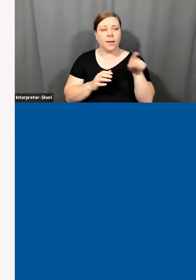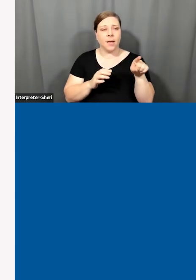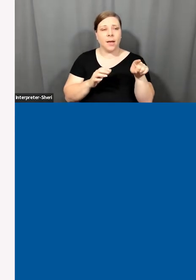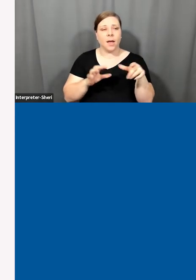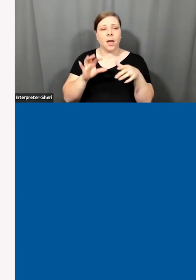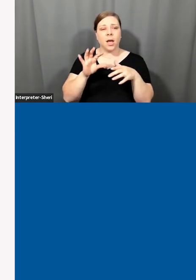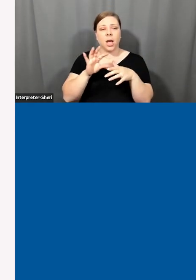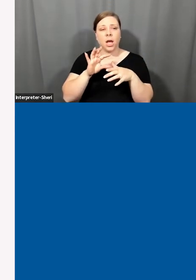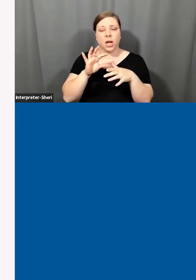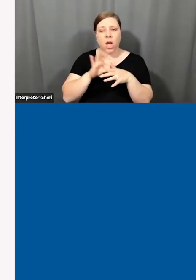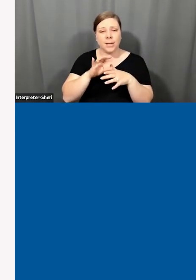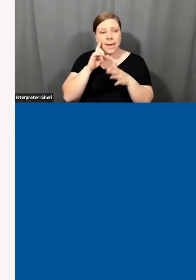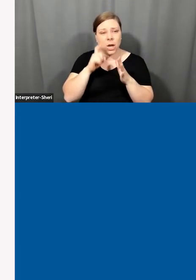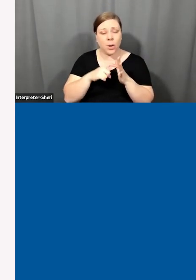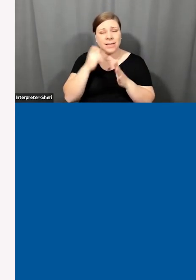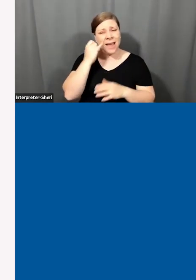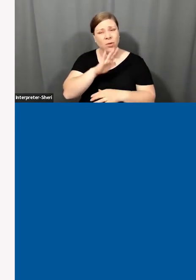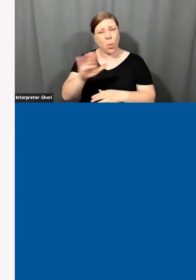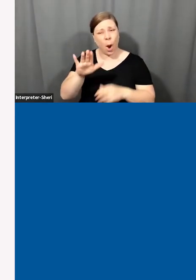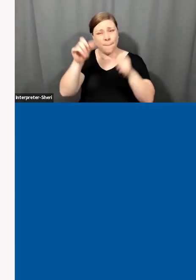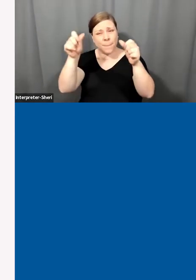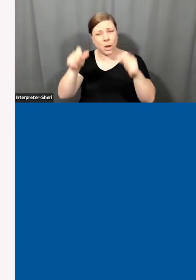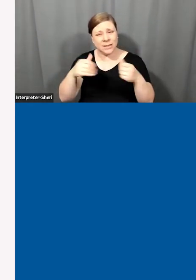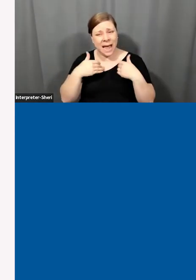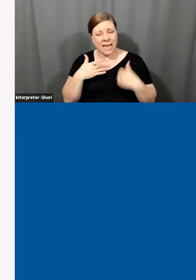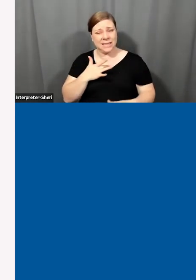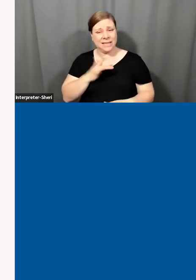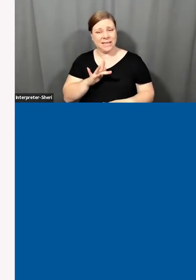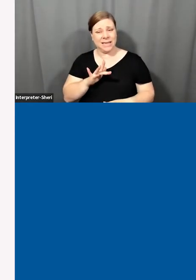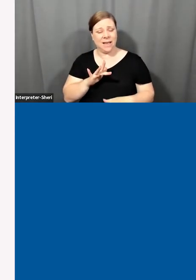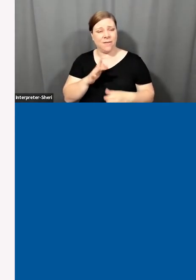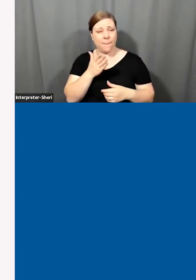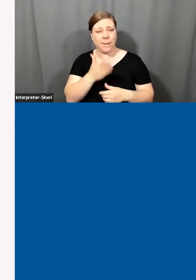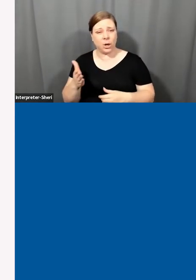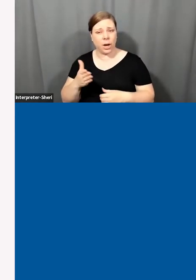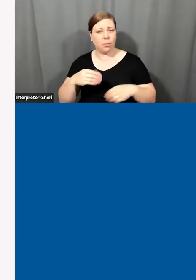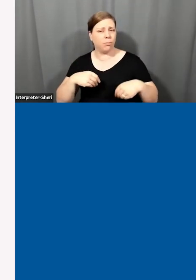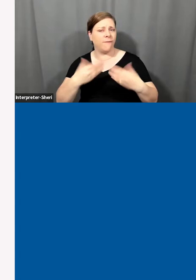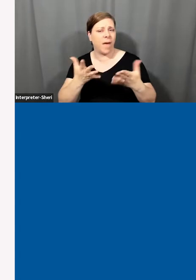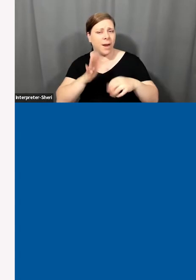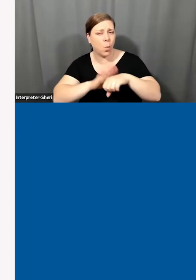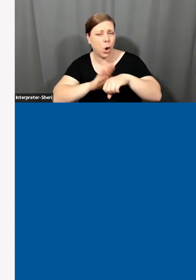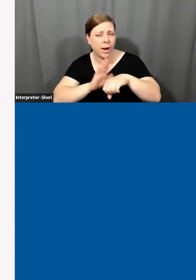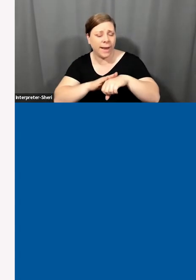If your post has any sensitive material, provide a warning. If you're using a social media platform